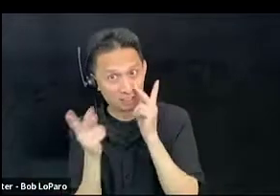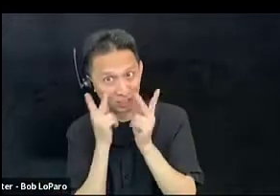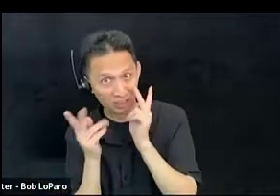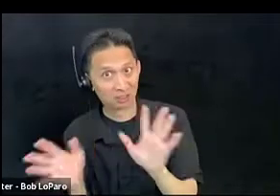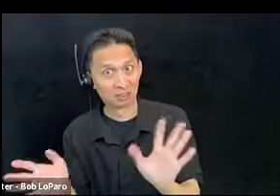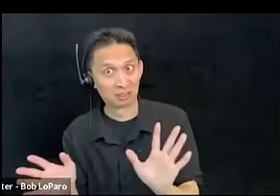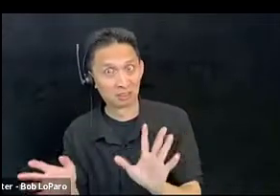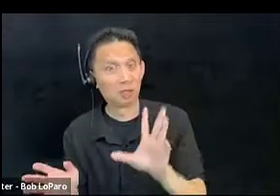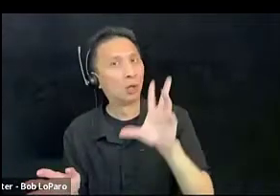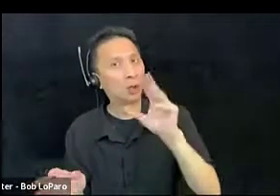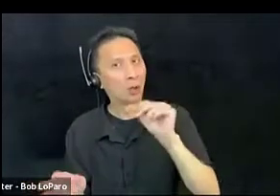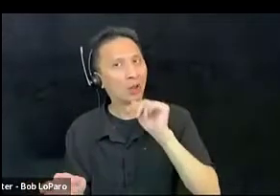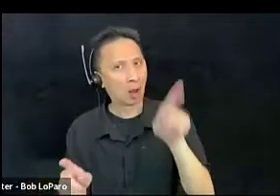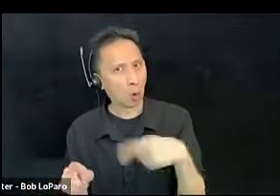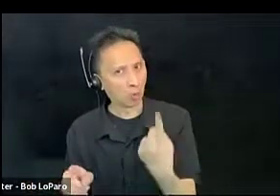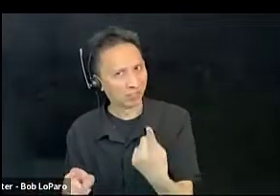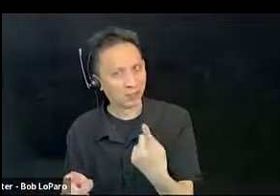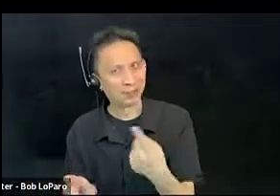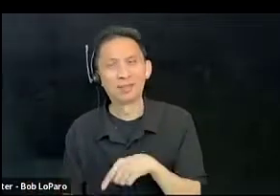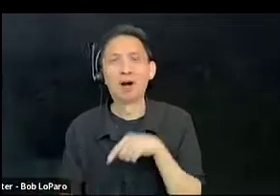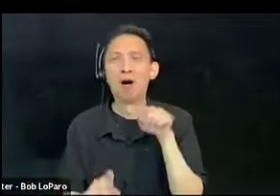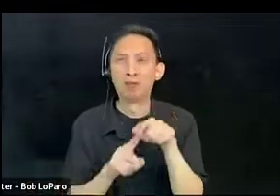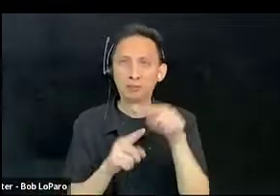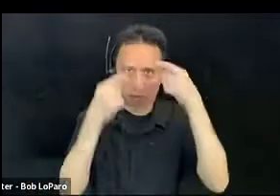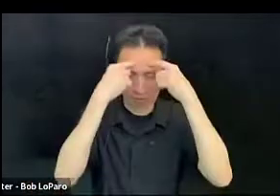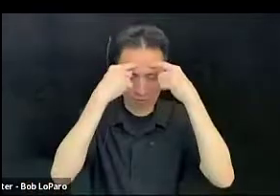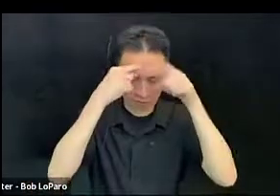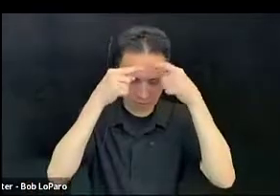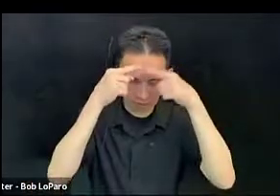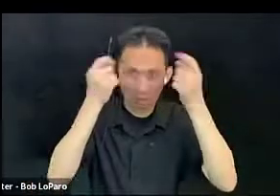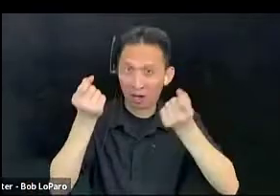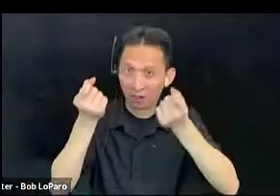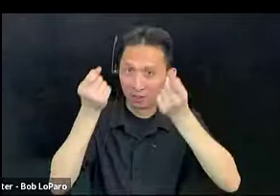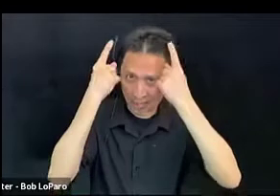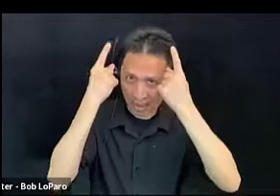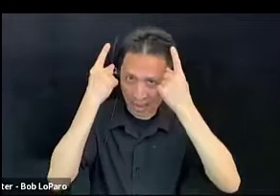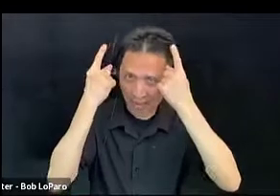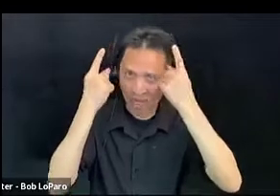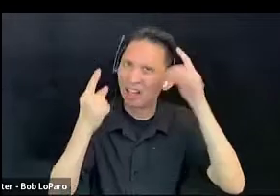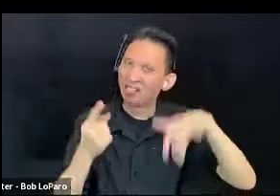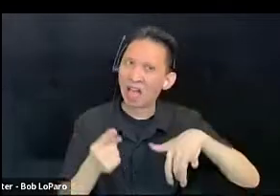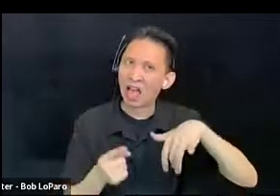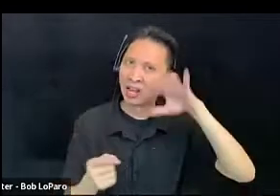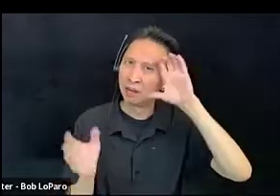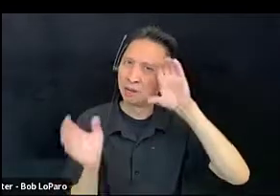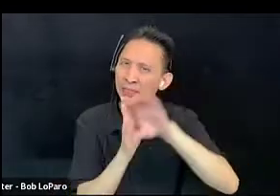of what the photo or drawing represents in terms of novelty, right? In terms of experience,